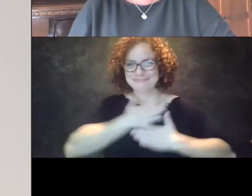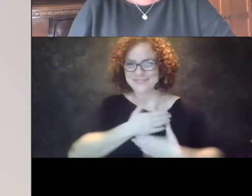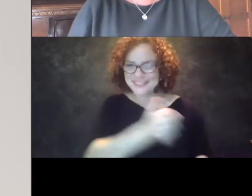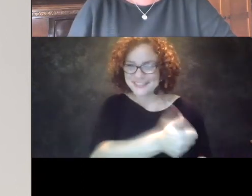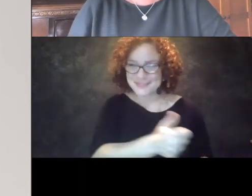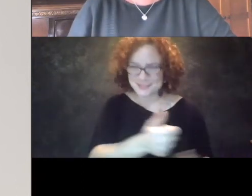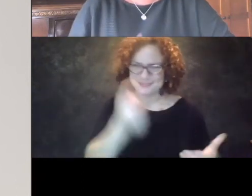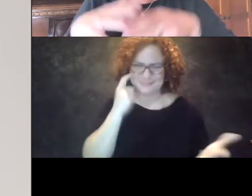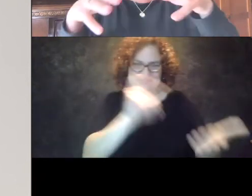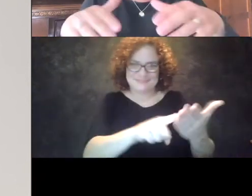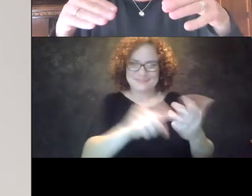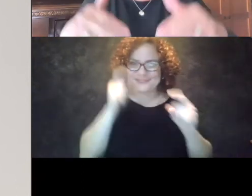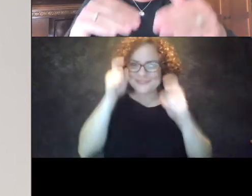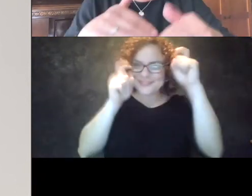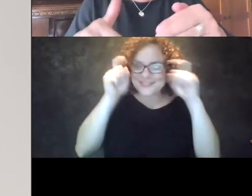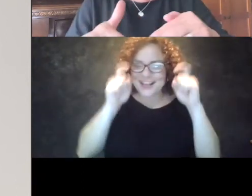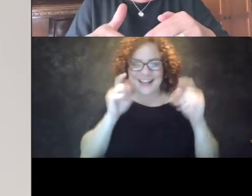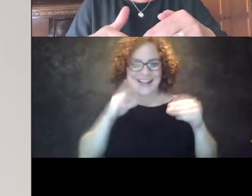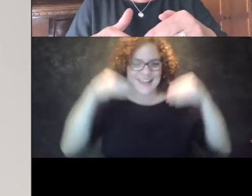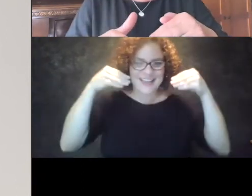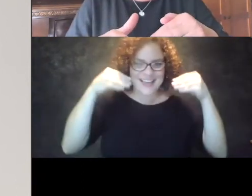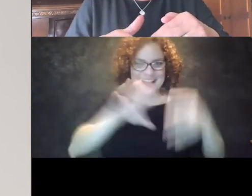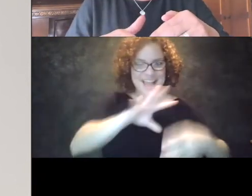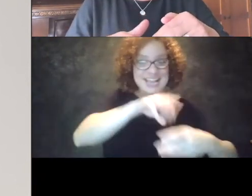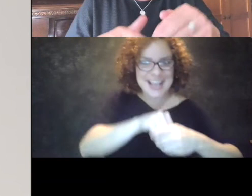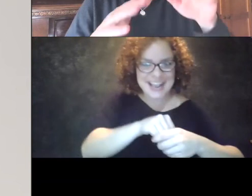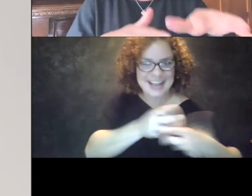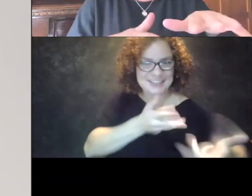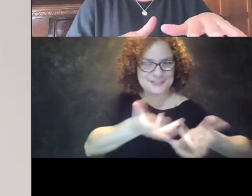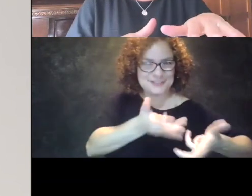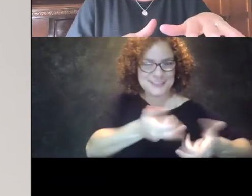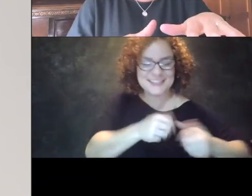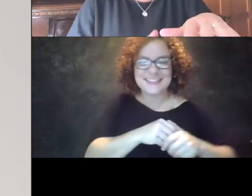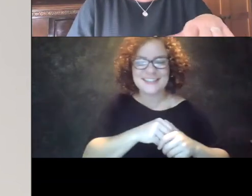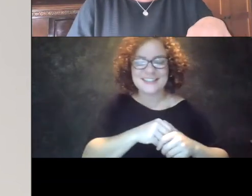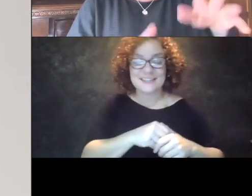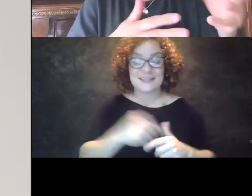expressions and that their remaining engaged and probably I would assume that that peer